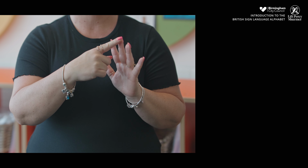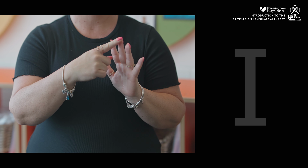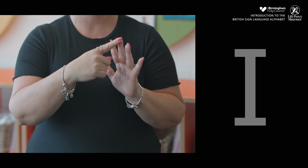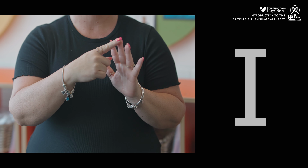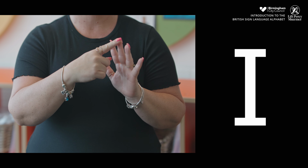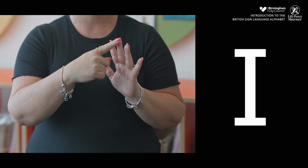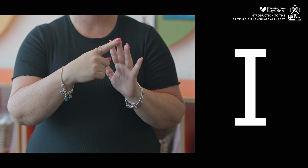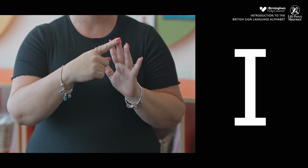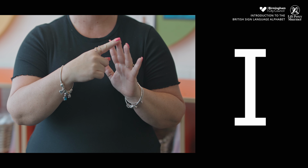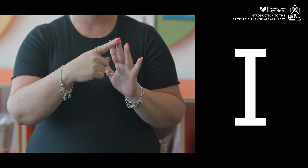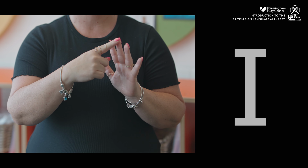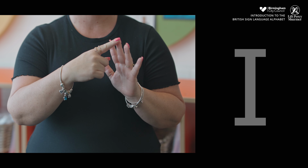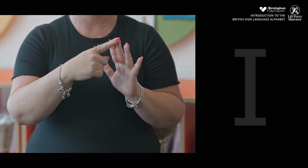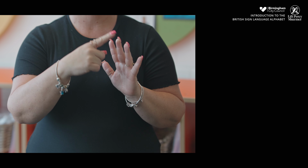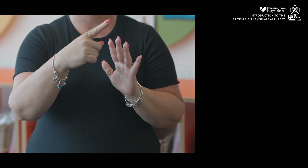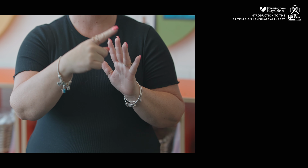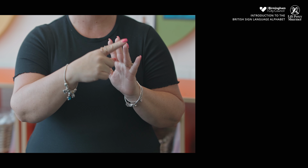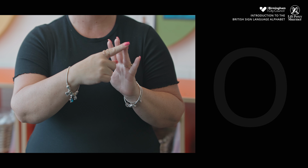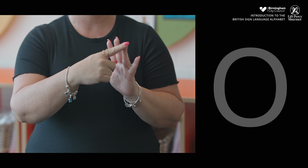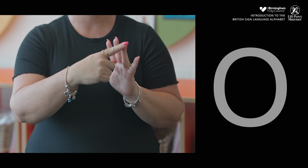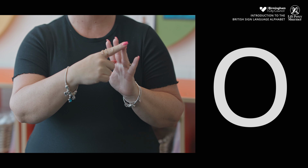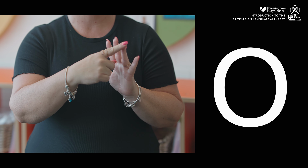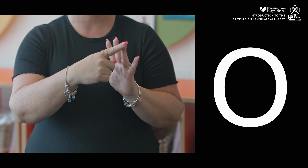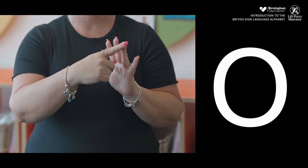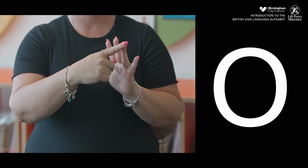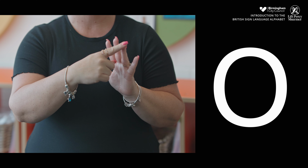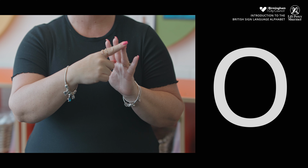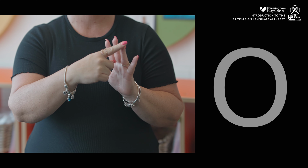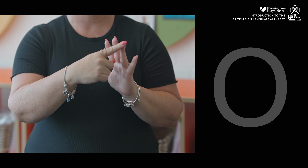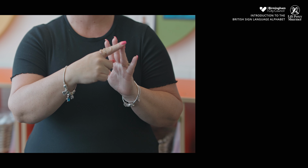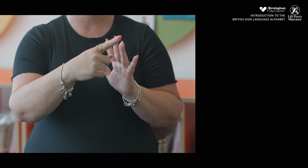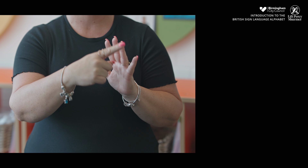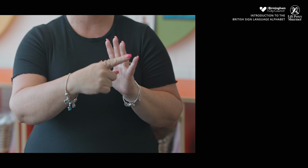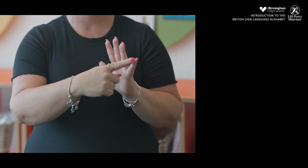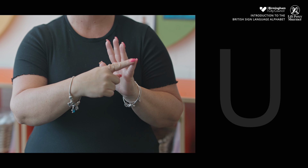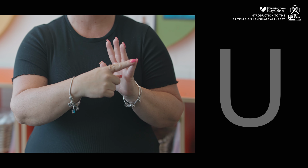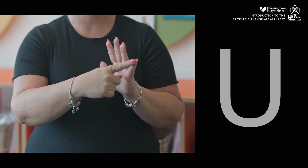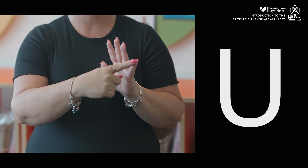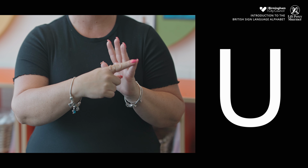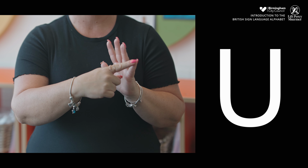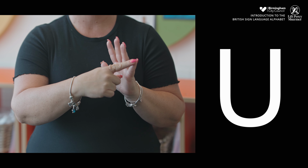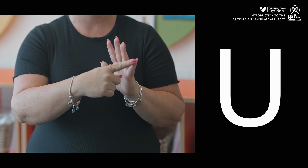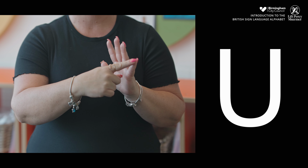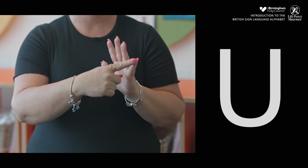I O U